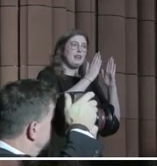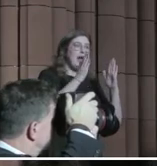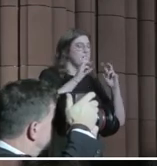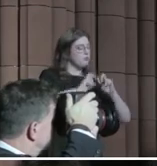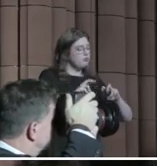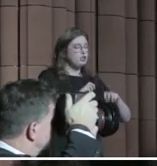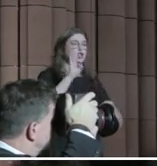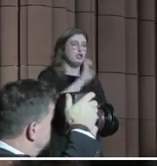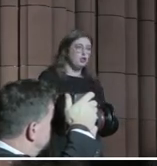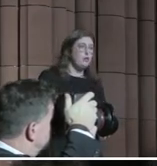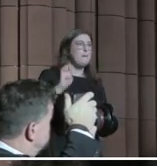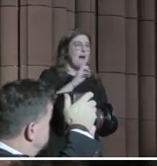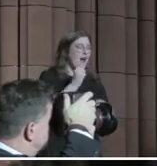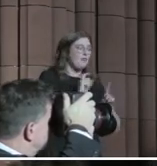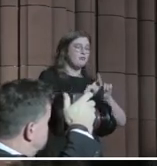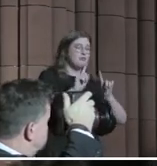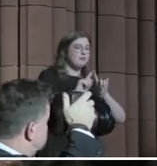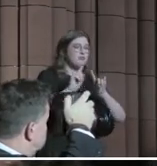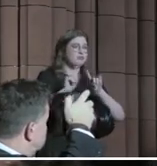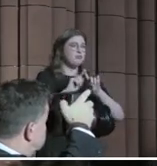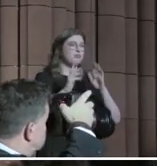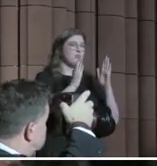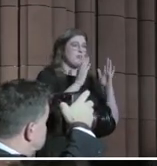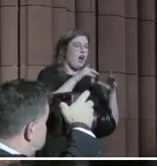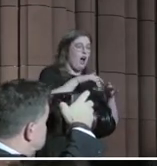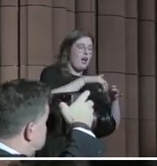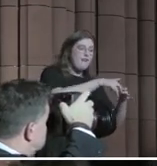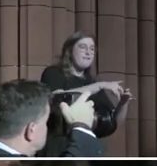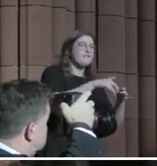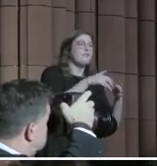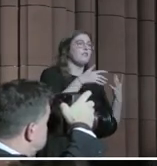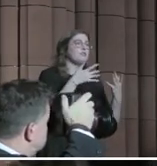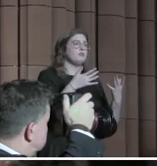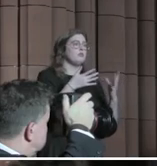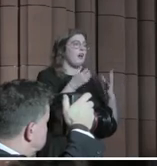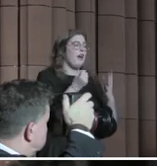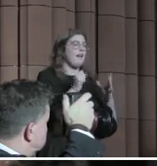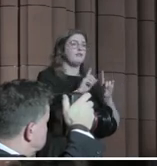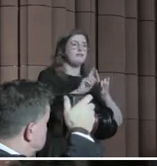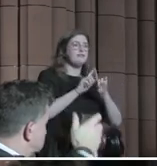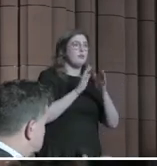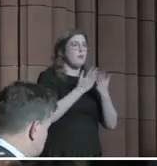of leading figures in Scottish Public Life and among its manuscript collections are important pieces by Charles Darwin,